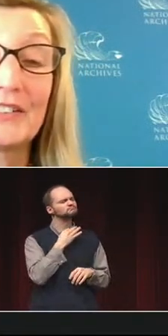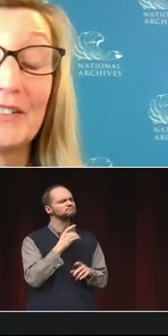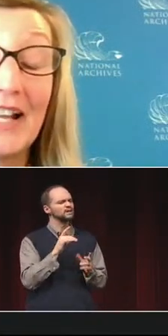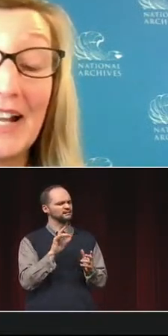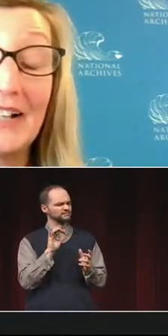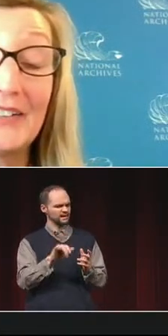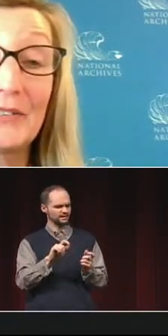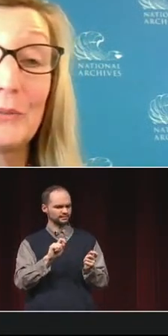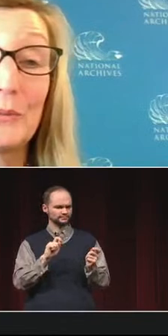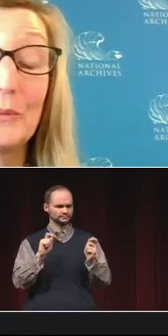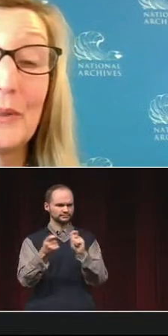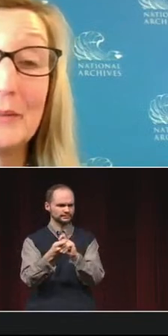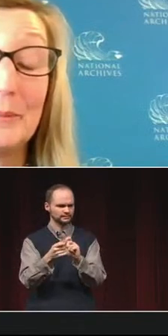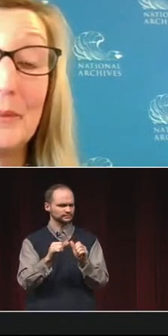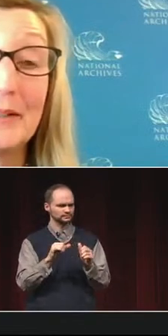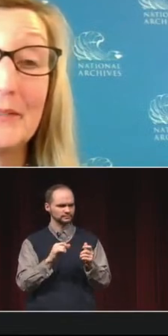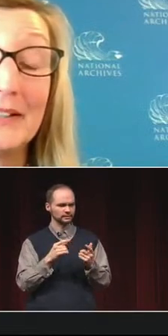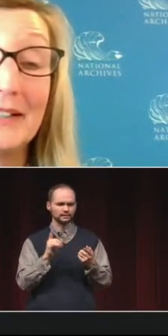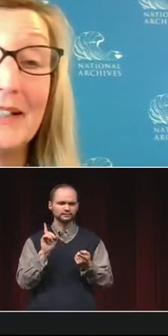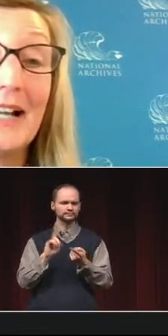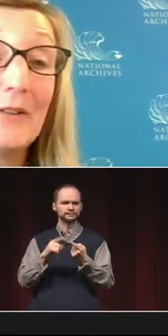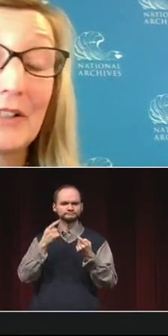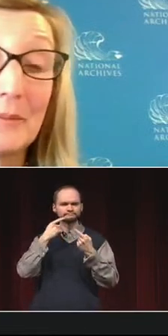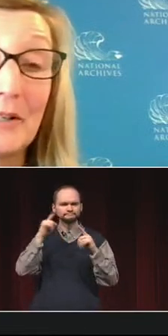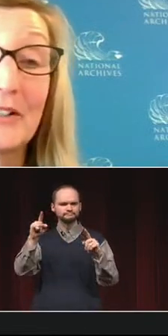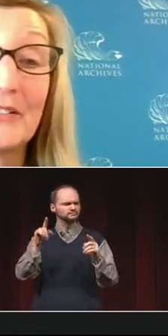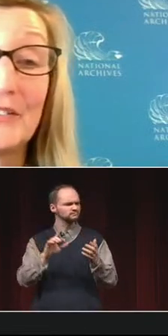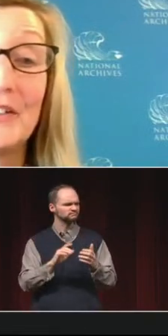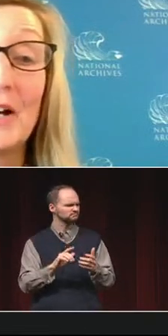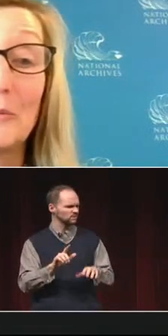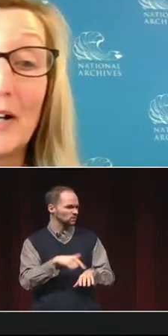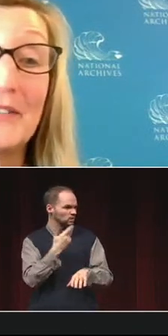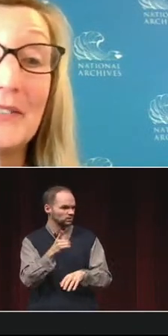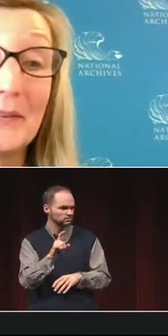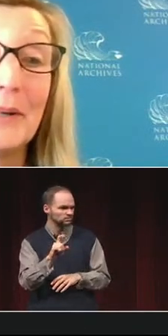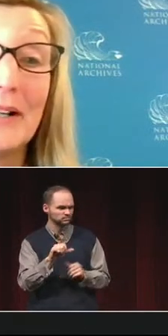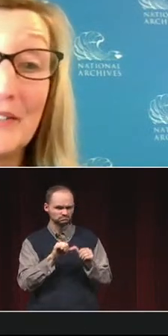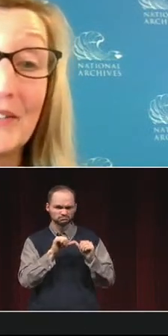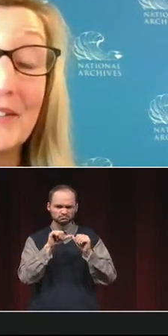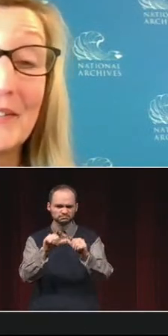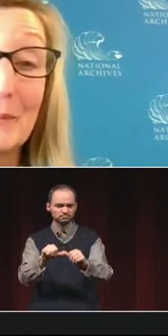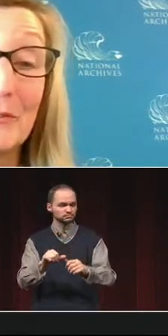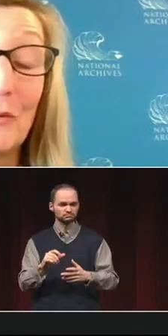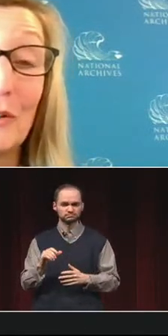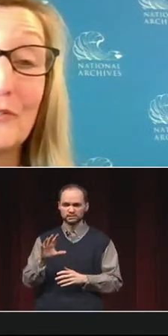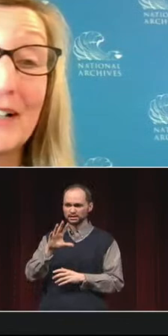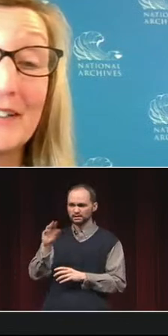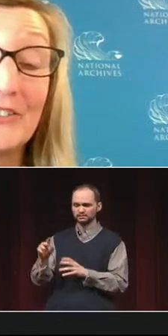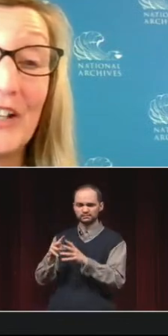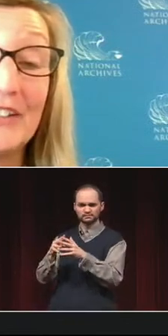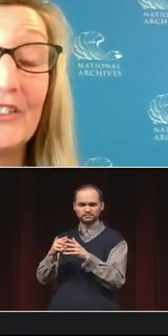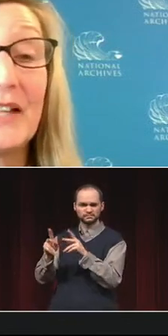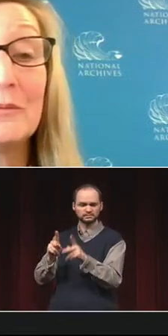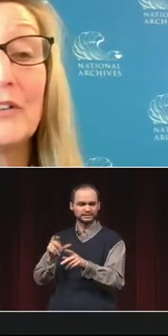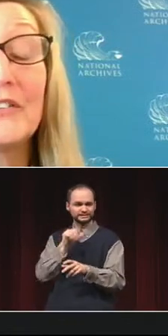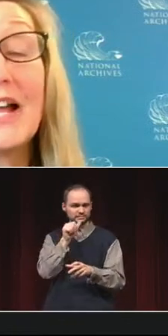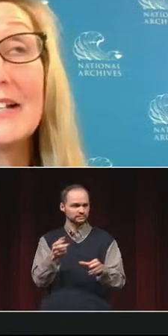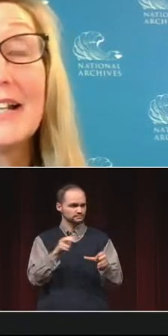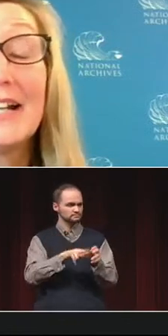last when the African Americans did not ride the buses before it finally changed? And was that